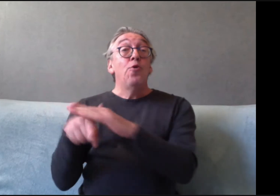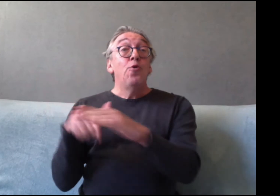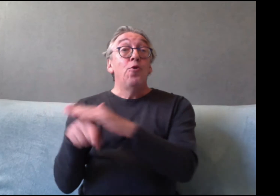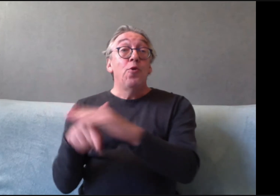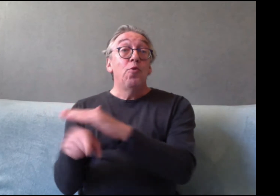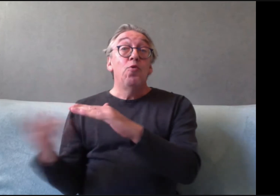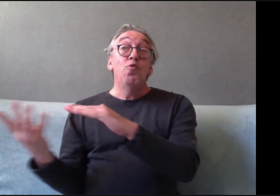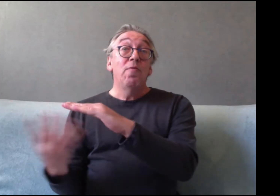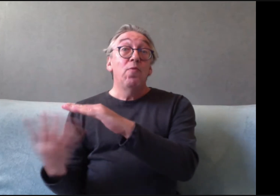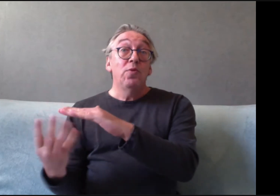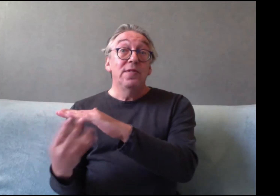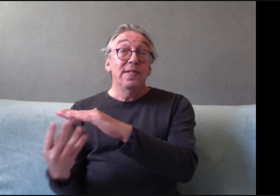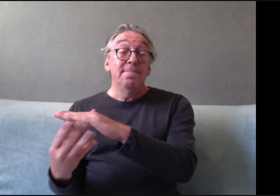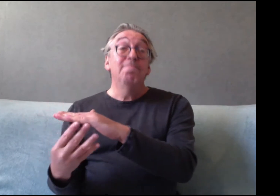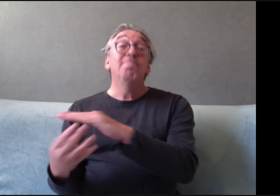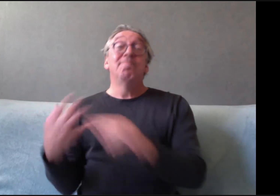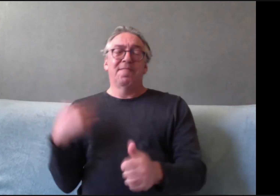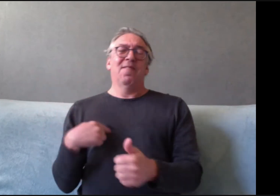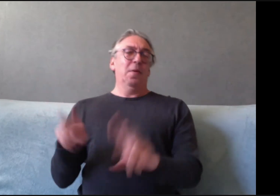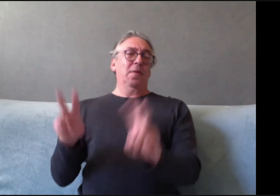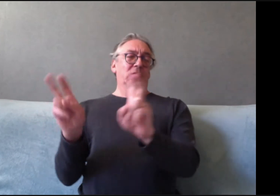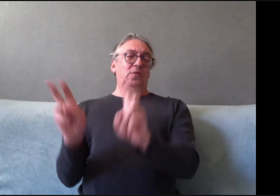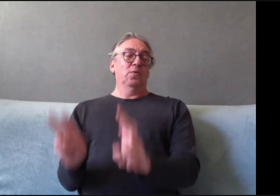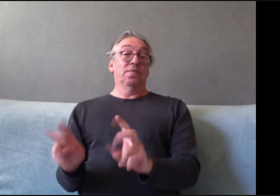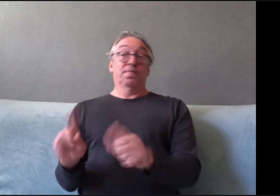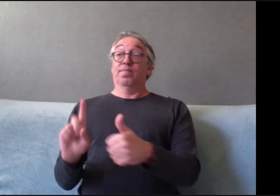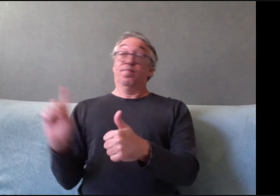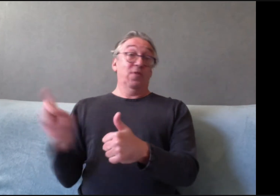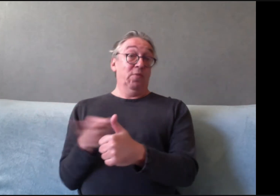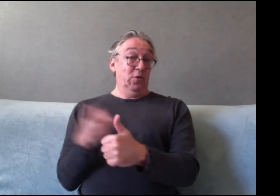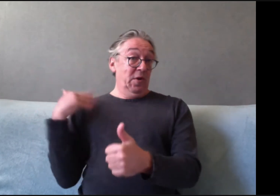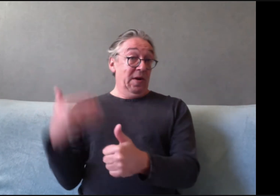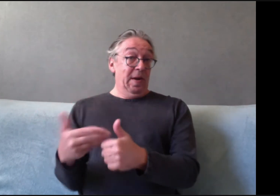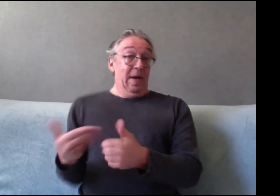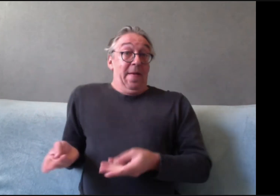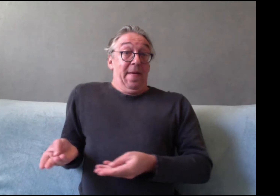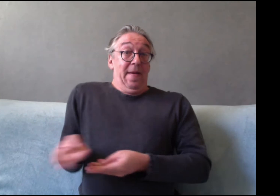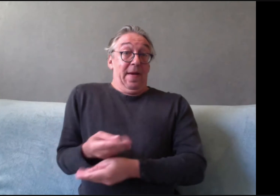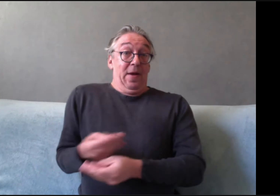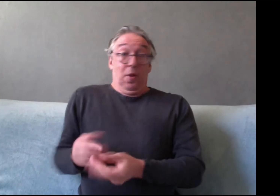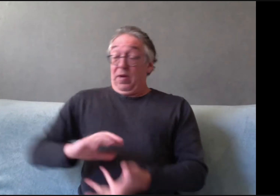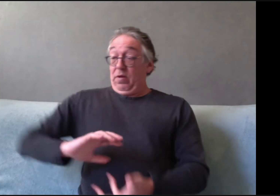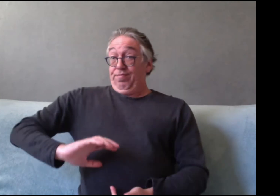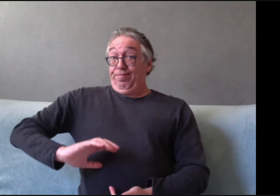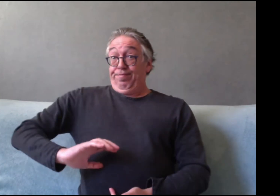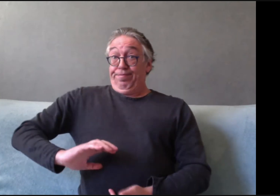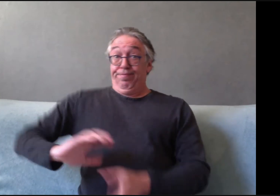The first one is the coming economic crisis and protection which will be a whole battle by itself.